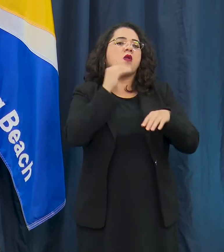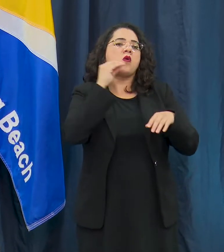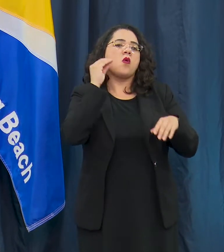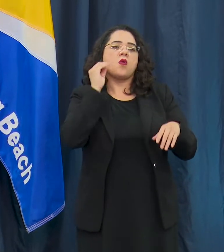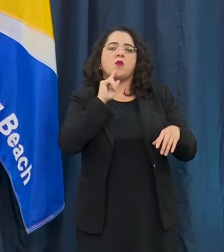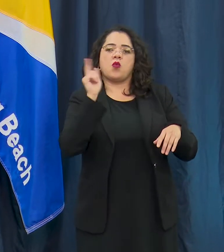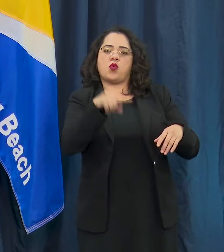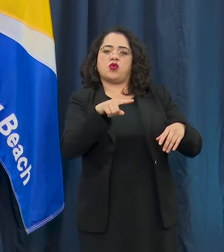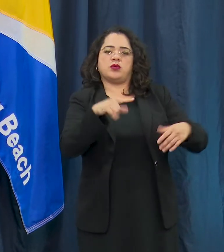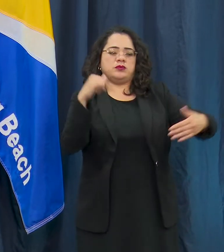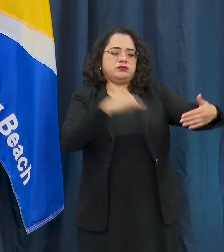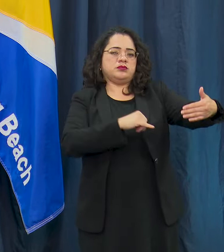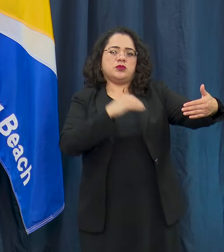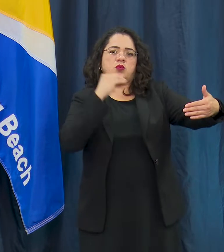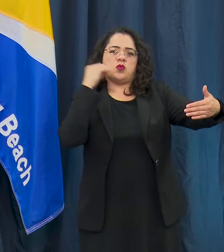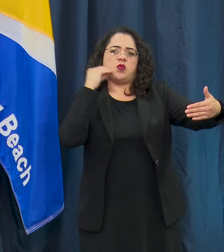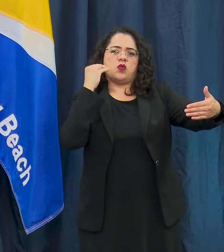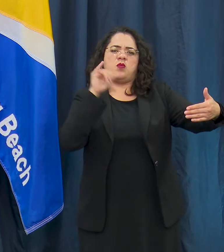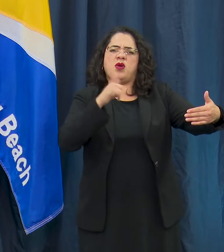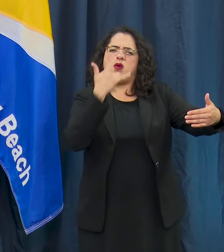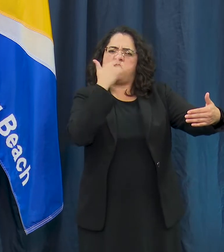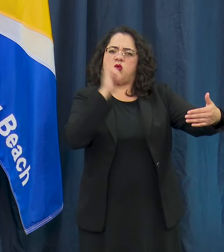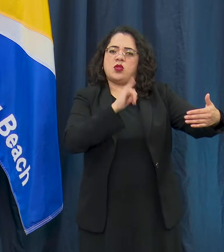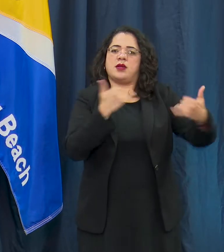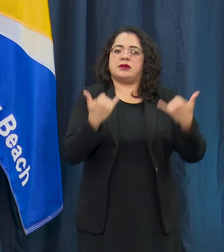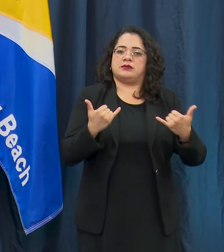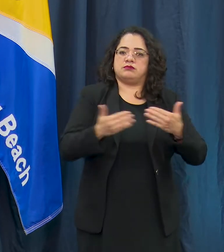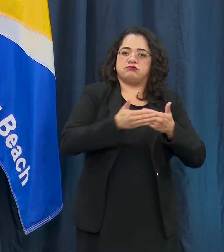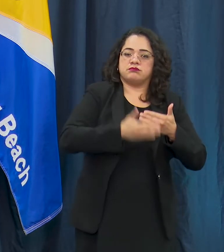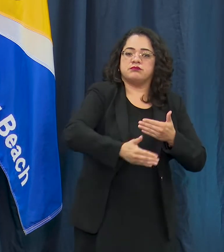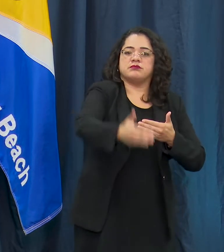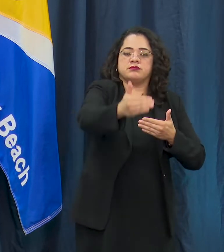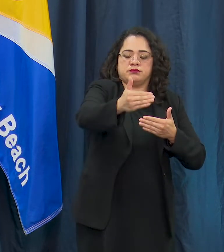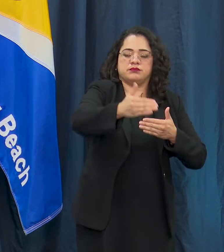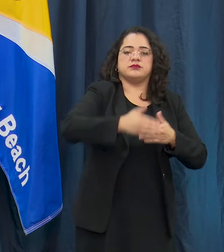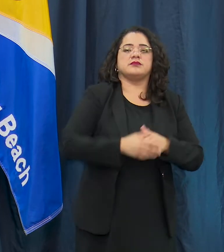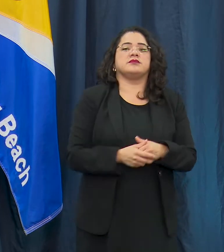the week or weeks ahead. Let me just begin by saying that we have